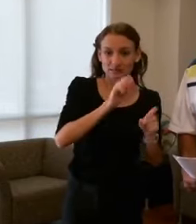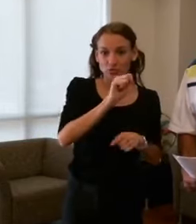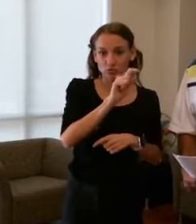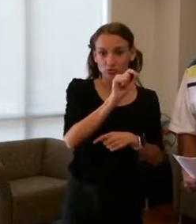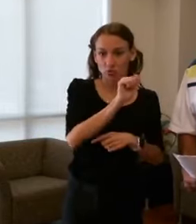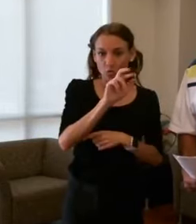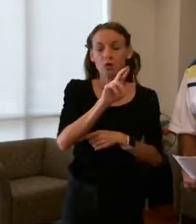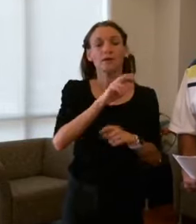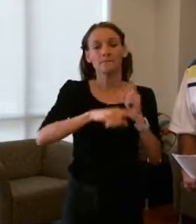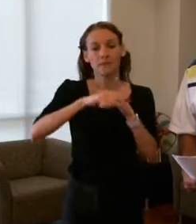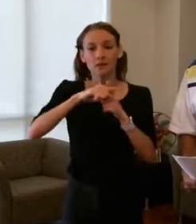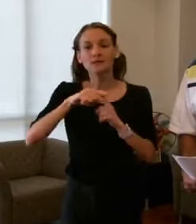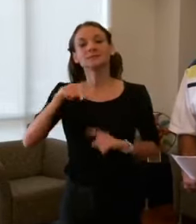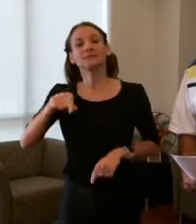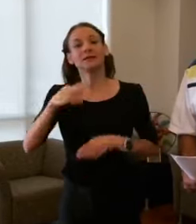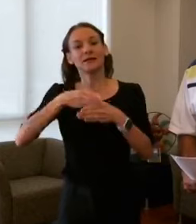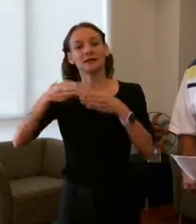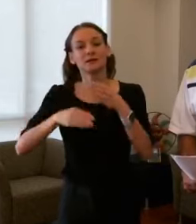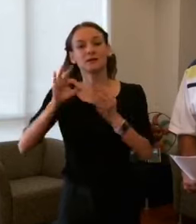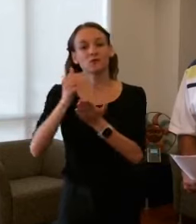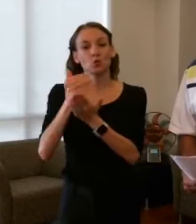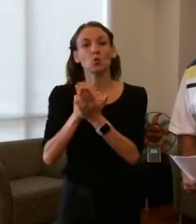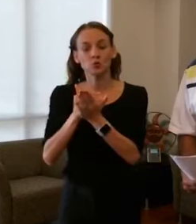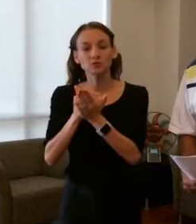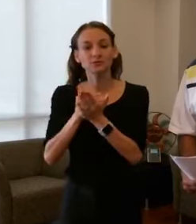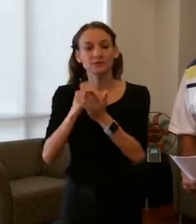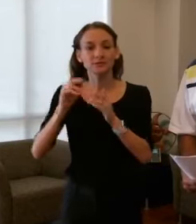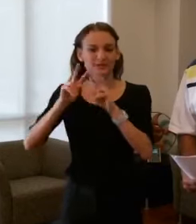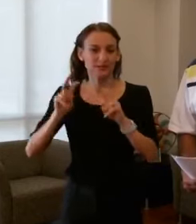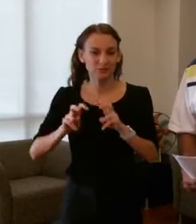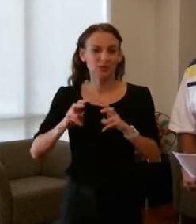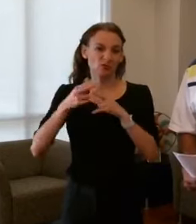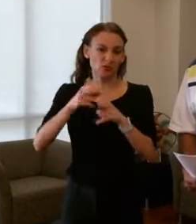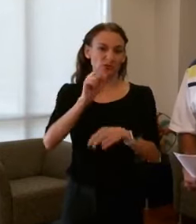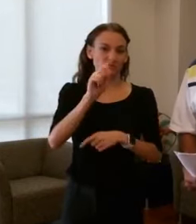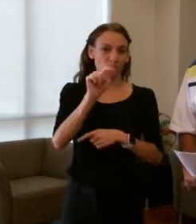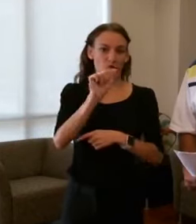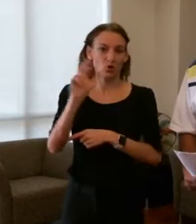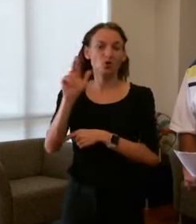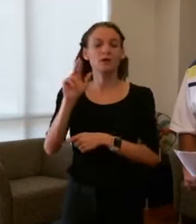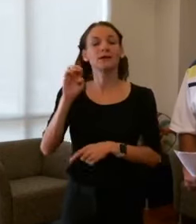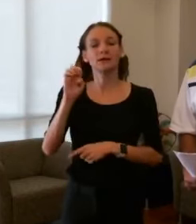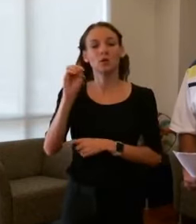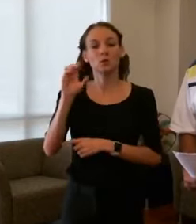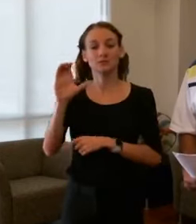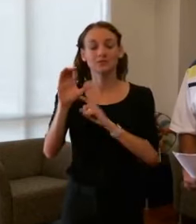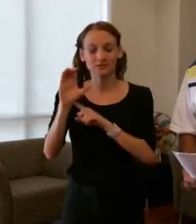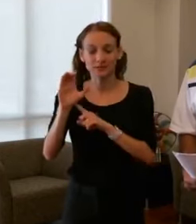what we call the End of Course Assessment, the Star EOC. Likewise, the admission review and submissal